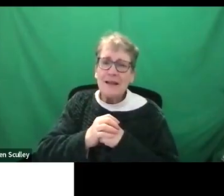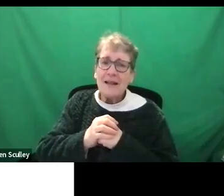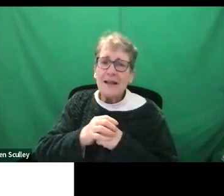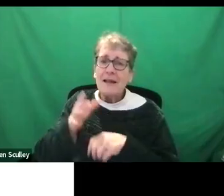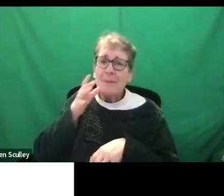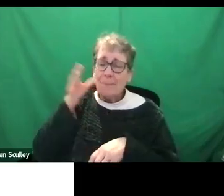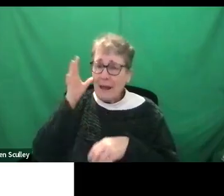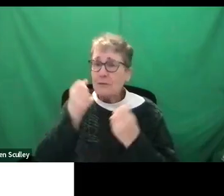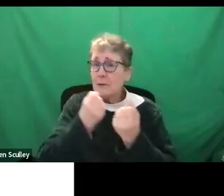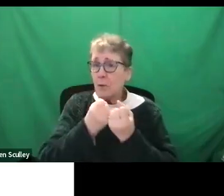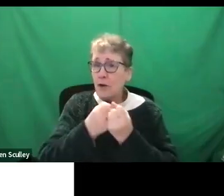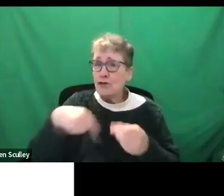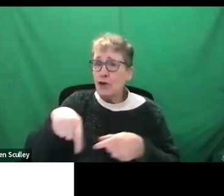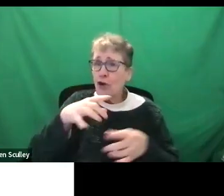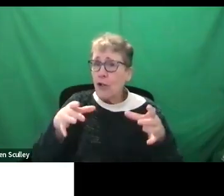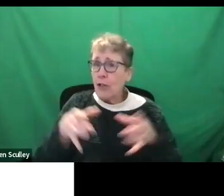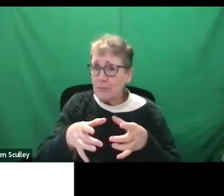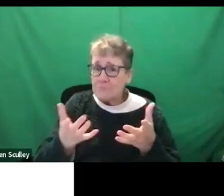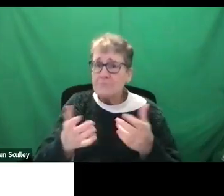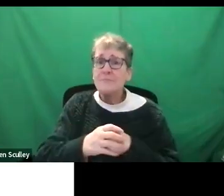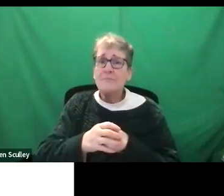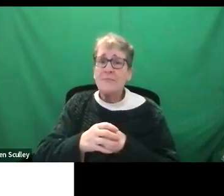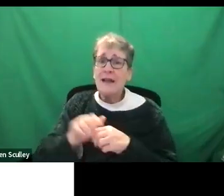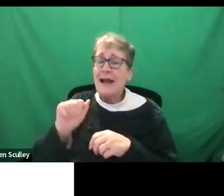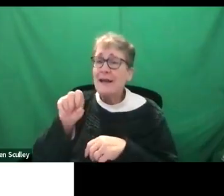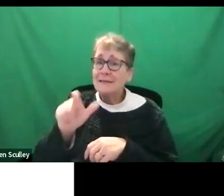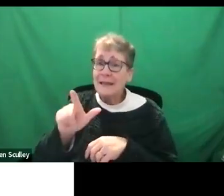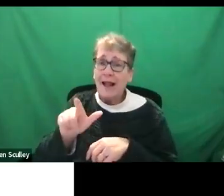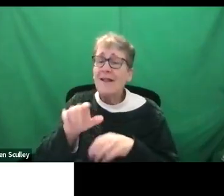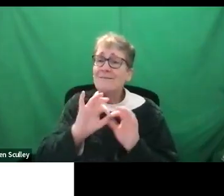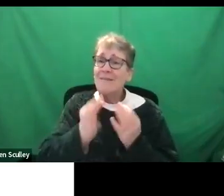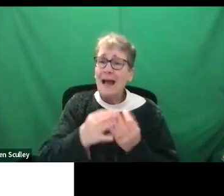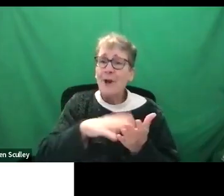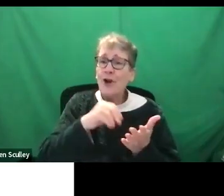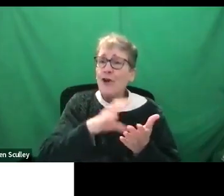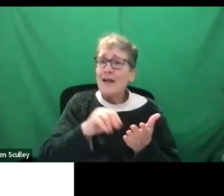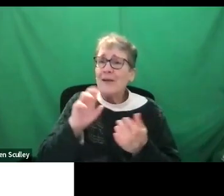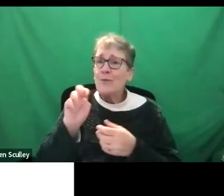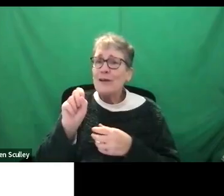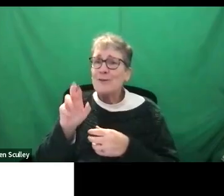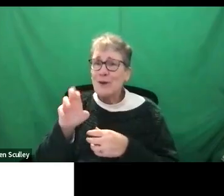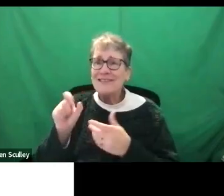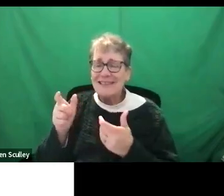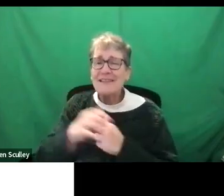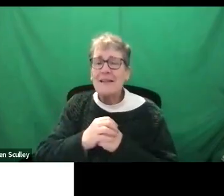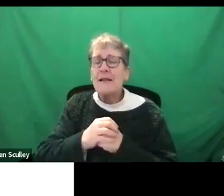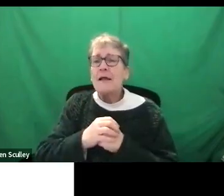Those out in rural areas, uh... don't have the same opportunities to get together as those in urban areas.